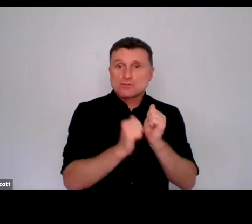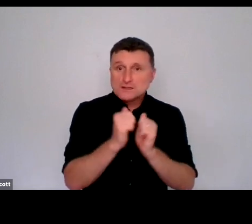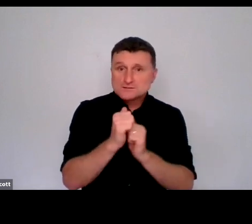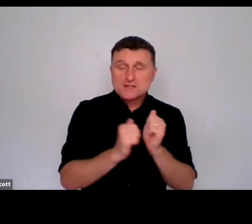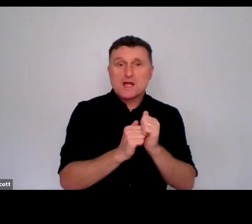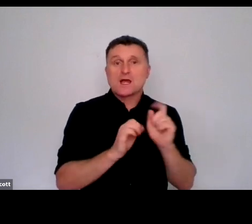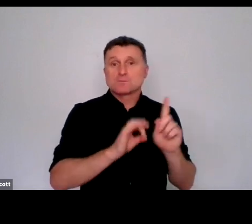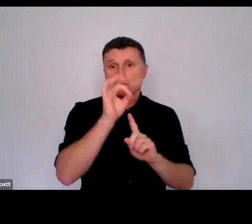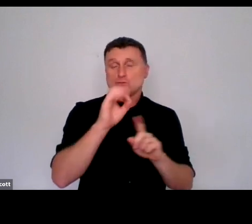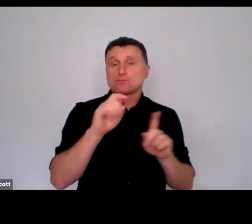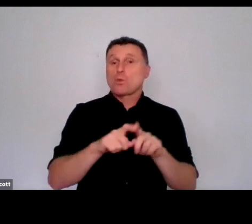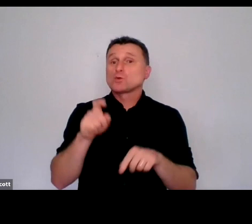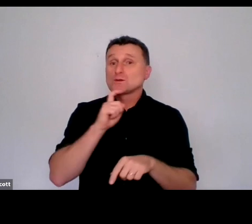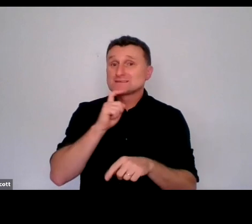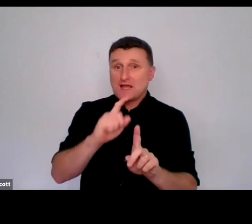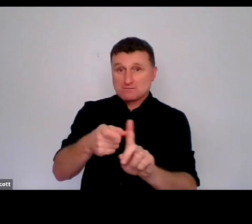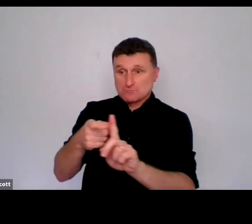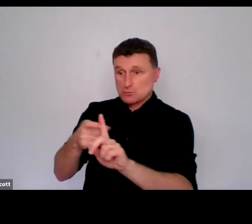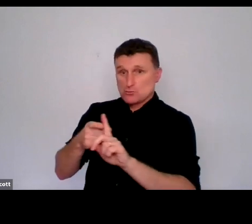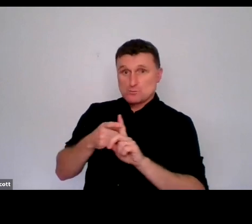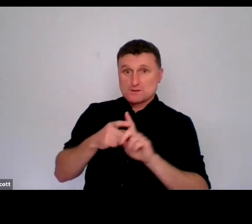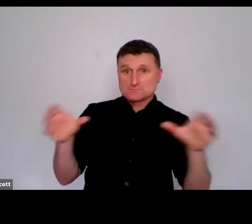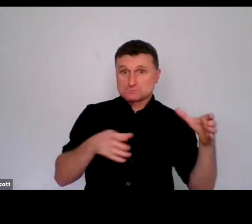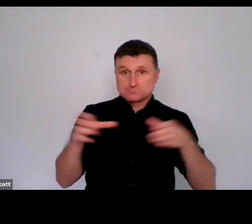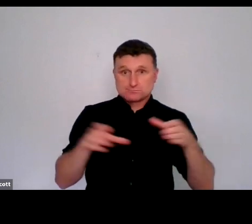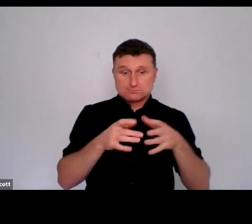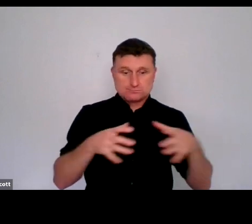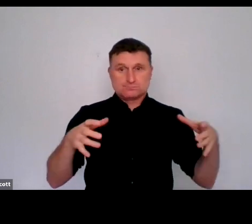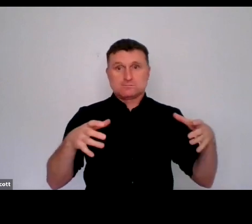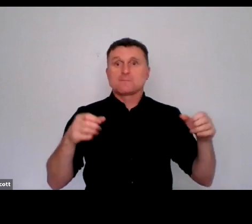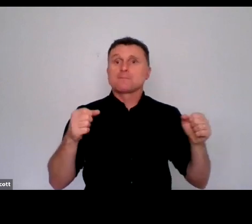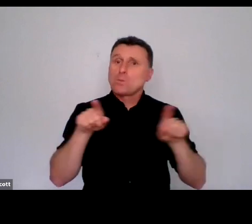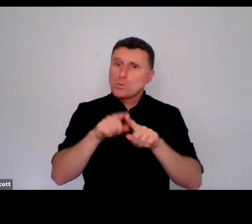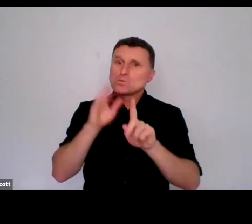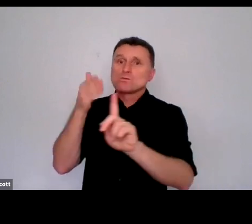And secondly, making sure we improve the services that we already deliver.